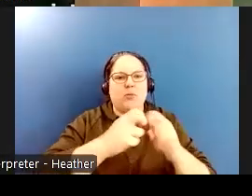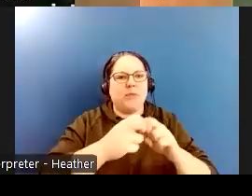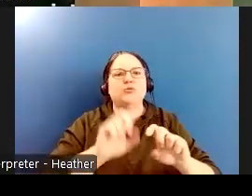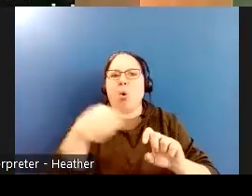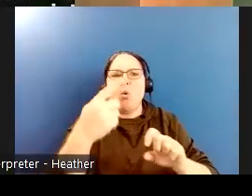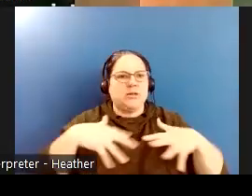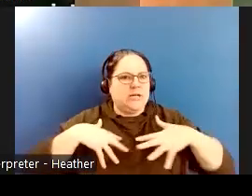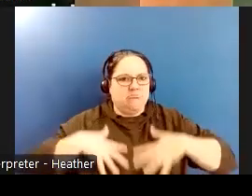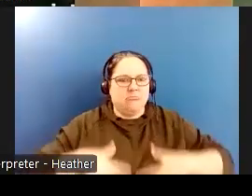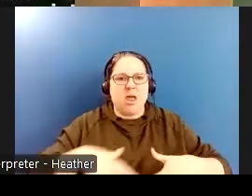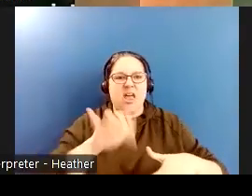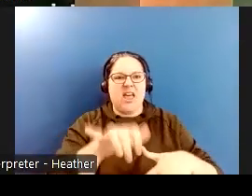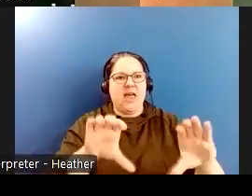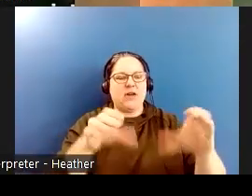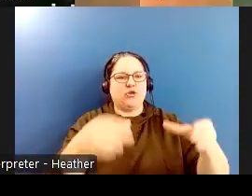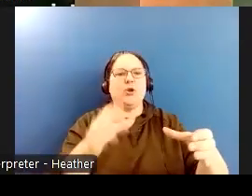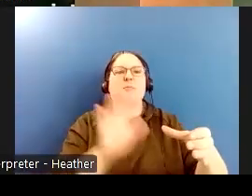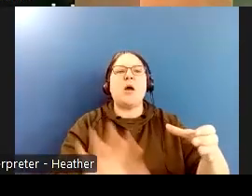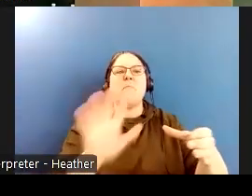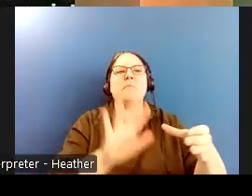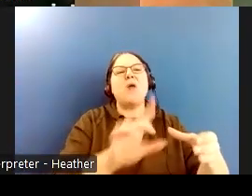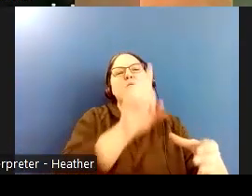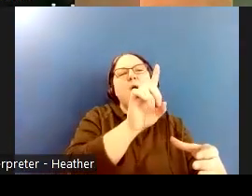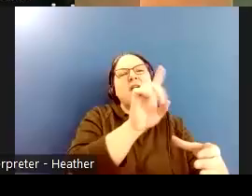of patients, you're going to have about a third a fourth to a third of those patients are going